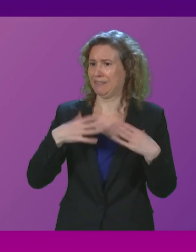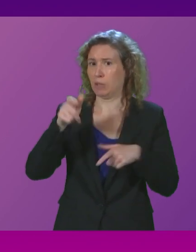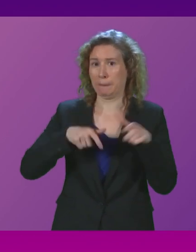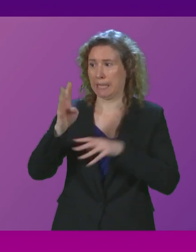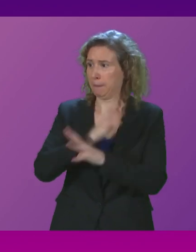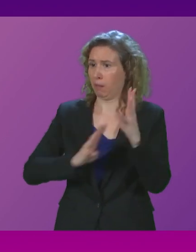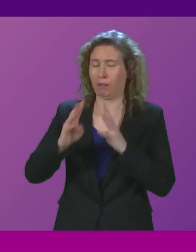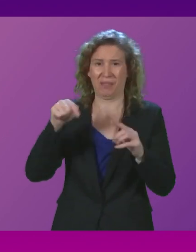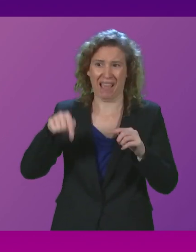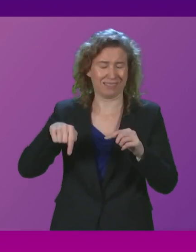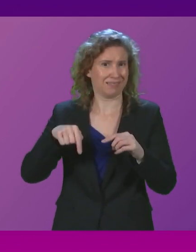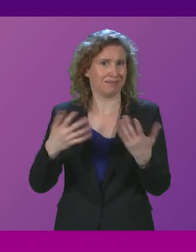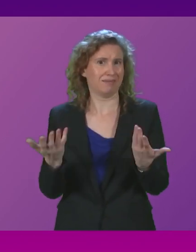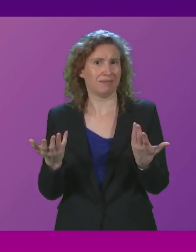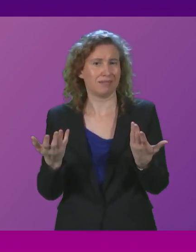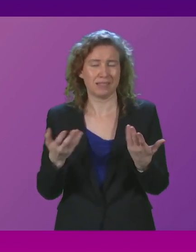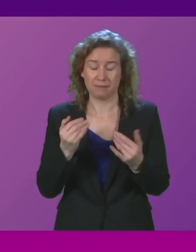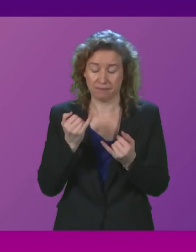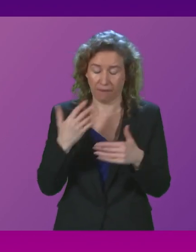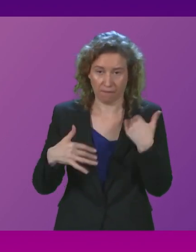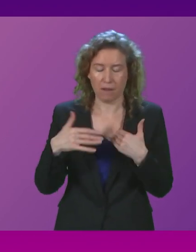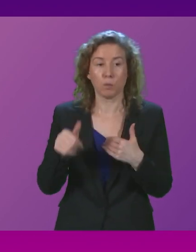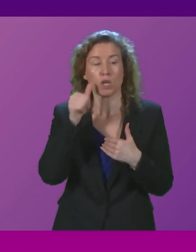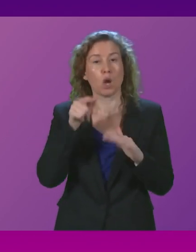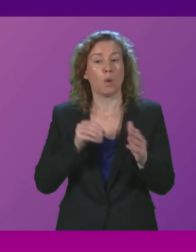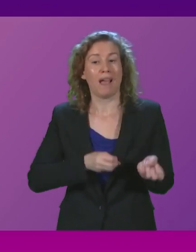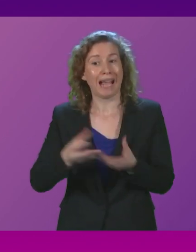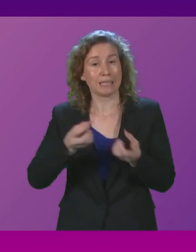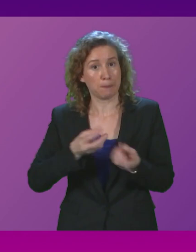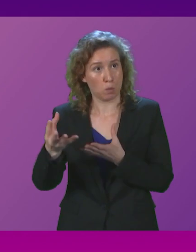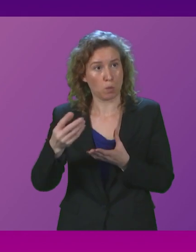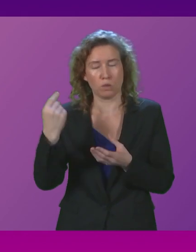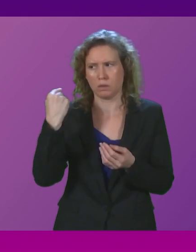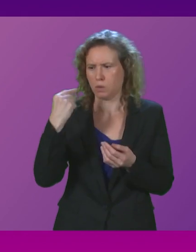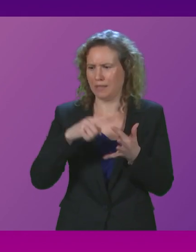We know that Scotland’s food exports to the European Union in 2021 were down by £70